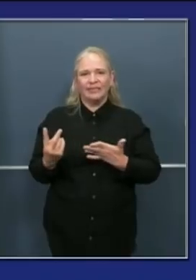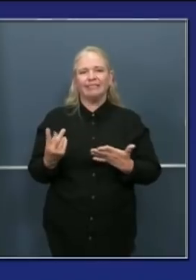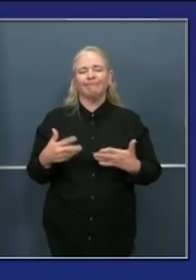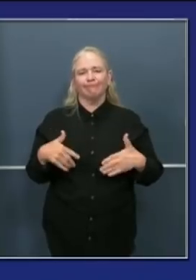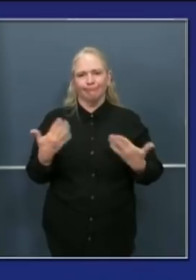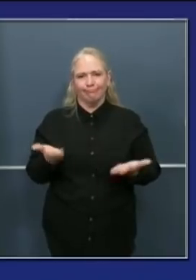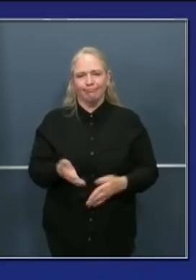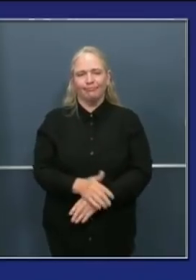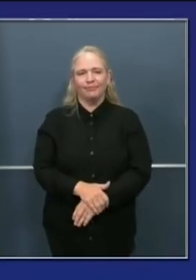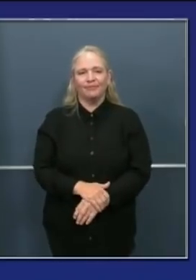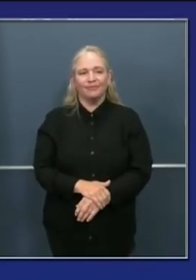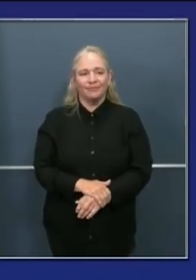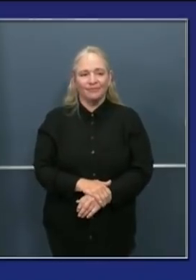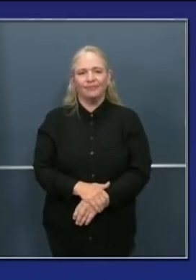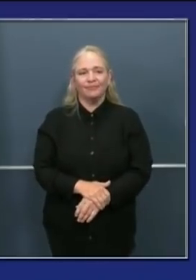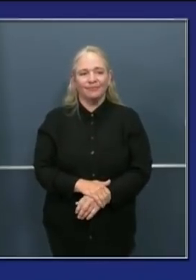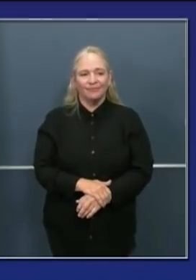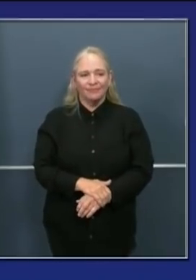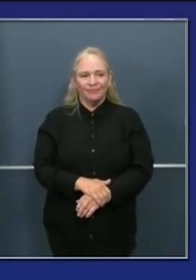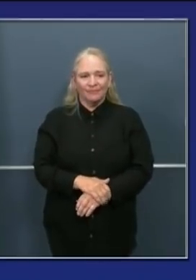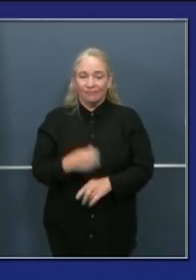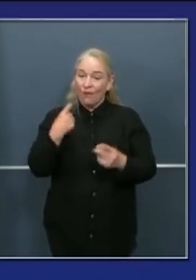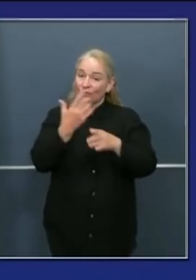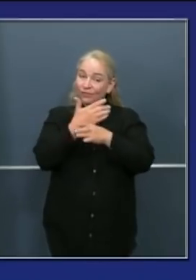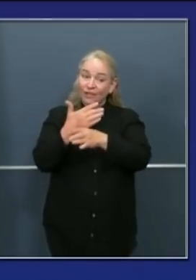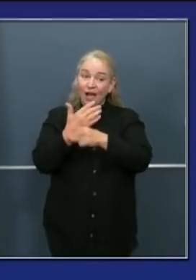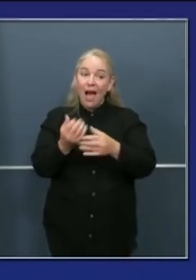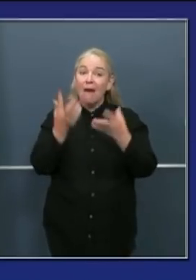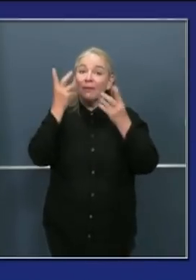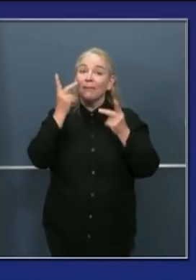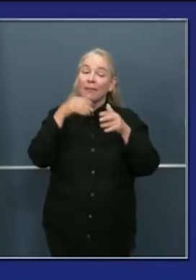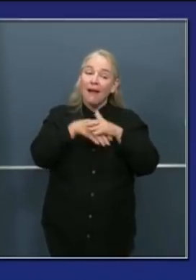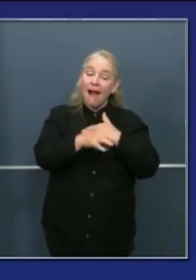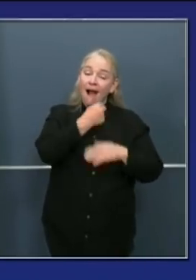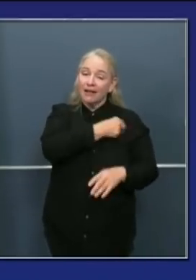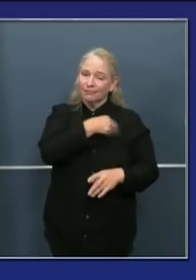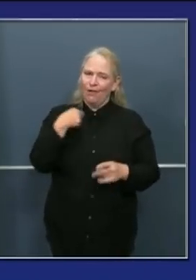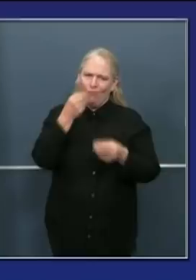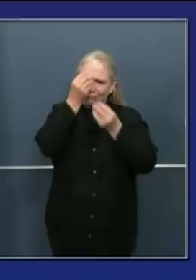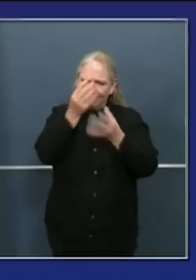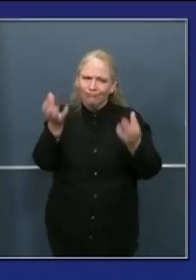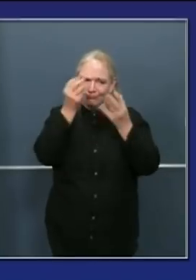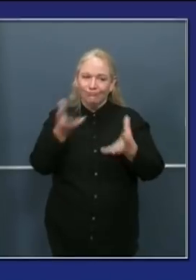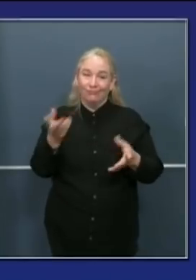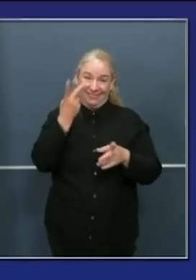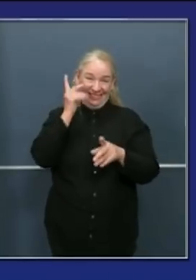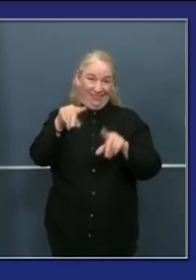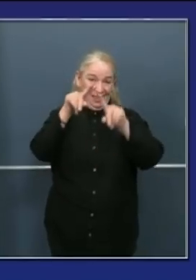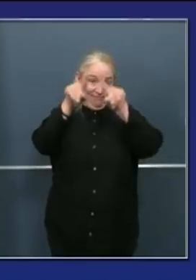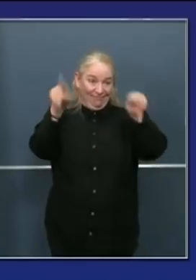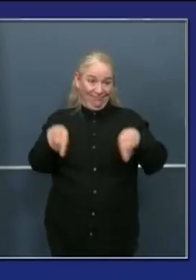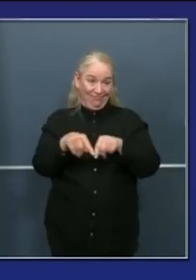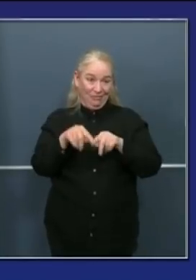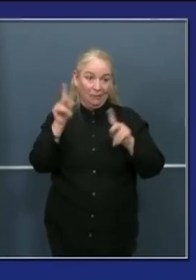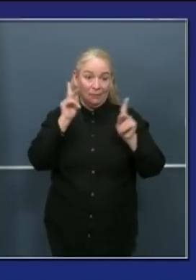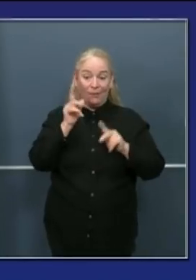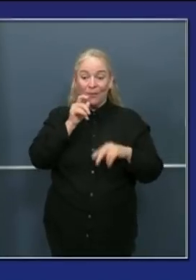JUST SHY OF 39% GROWTH OVER THE LAST 14 DAYS. NOT SURPRISINGLY, WE SHOW YOU